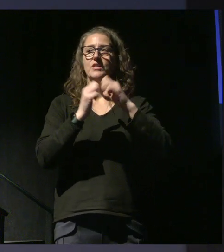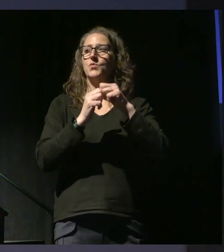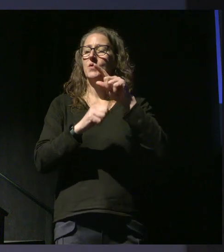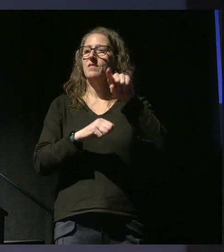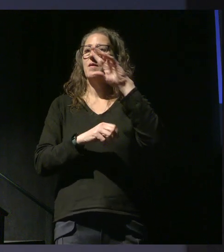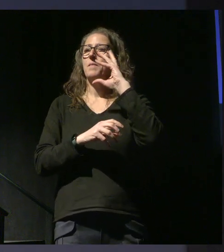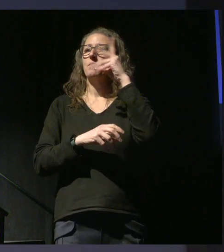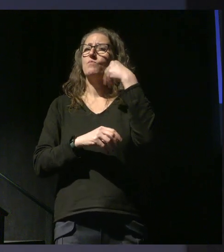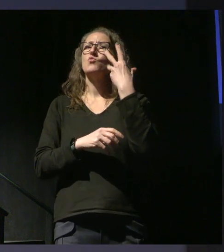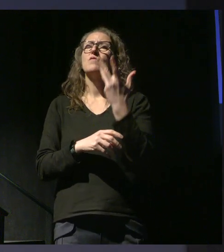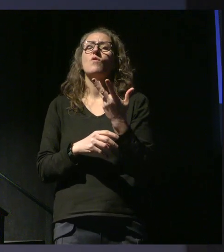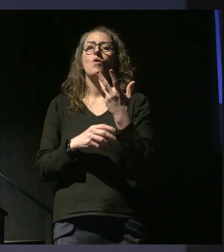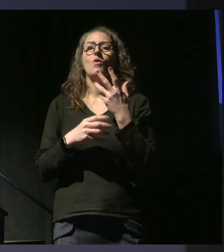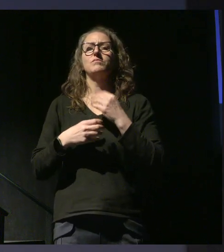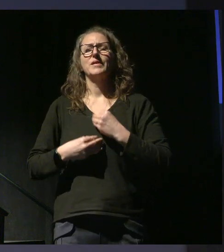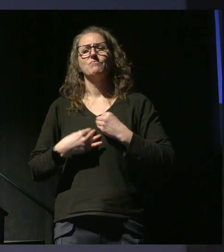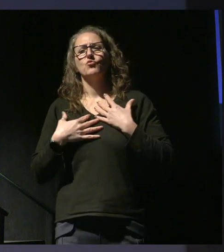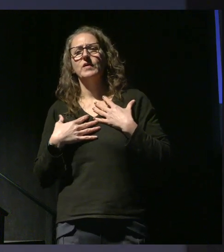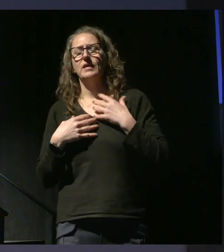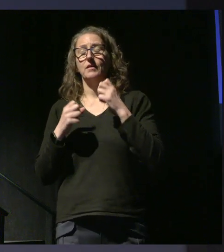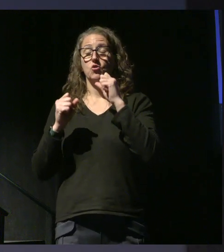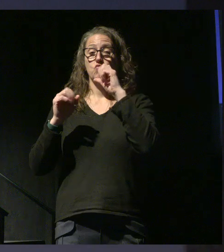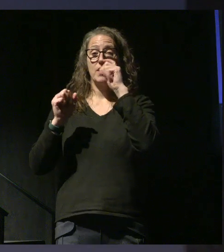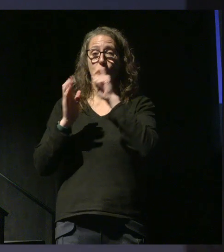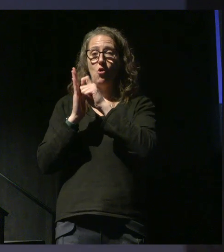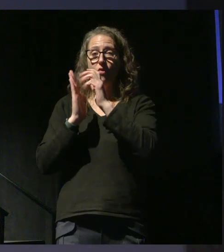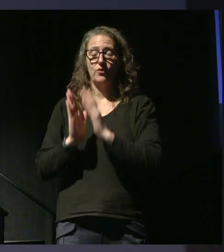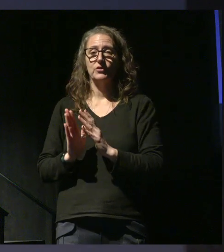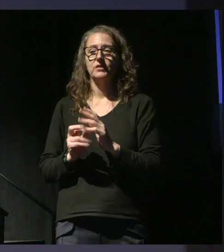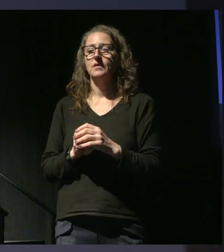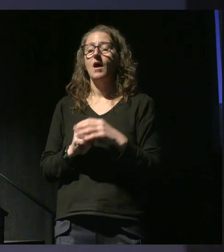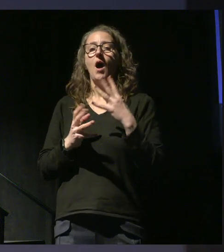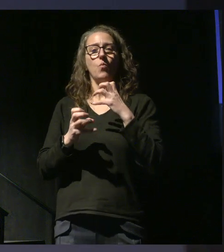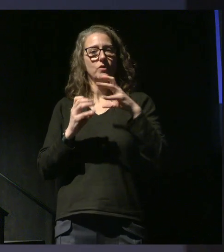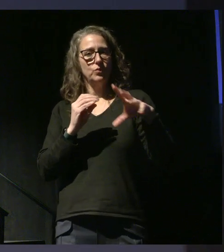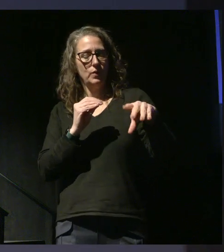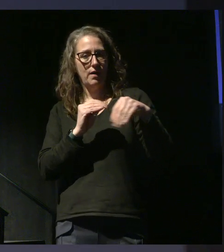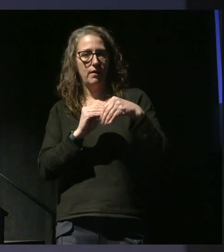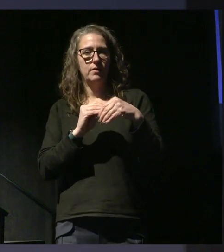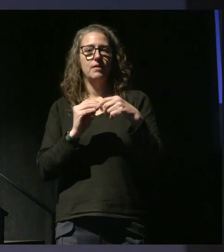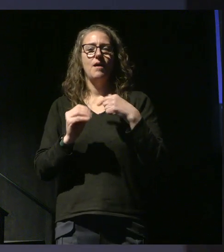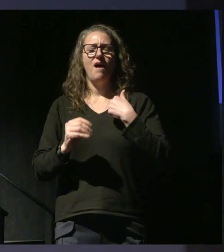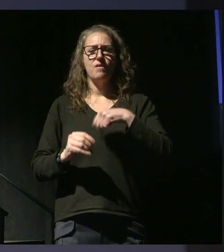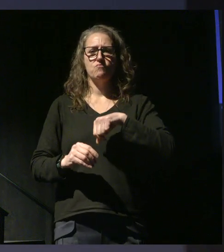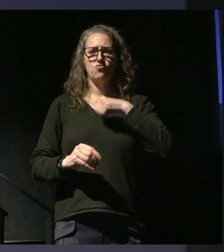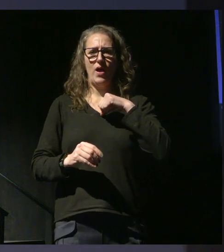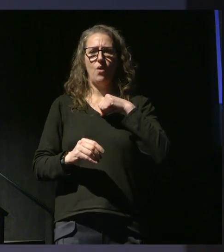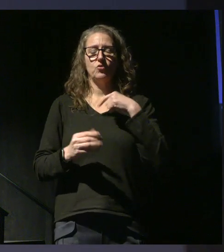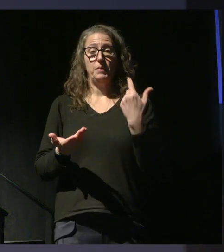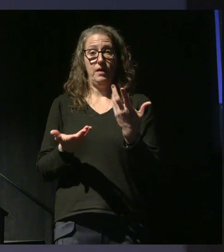moving, incredible authors. I want to add that I'm proud to be part of the Authors Guild